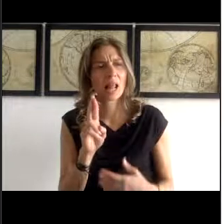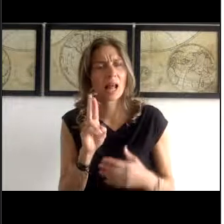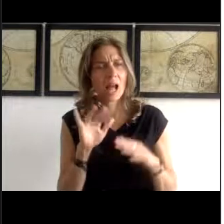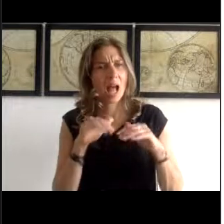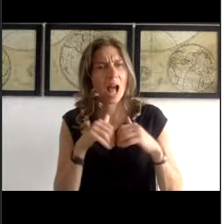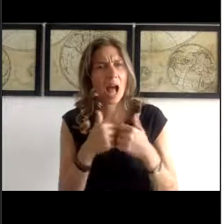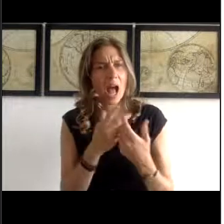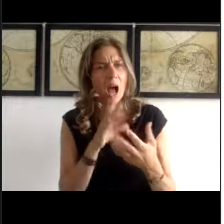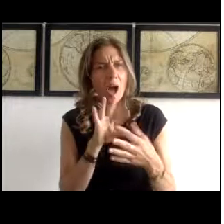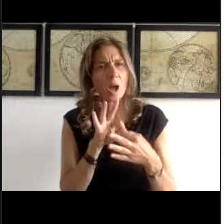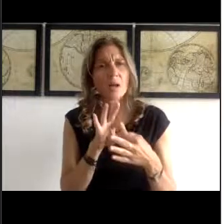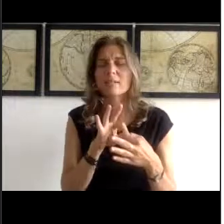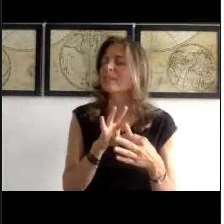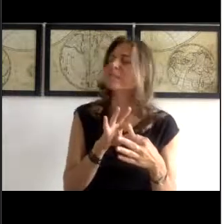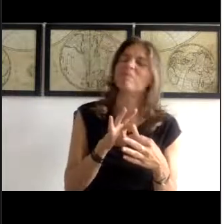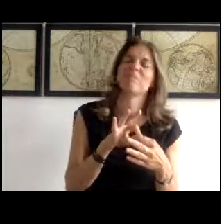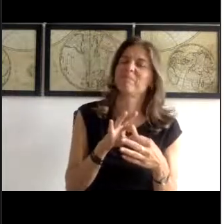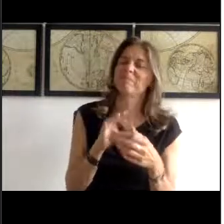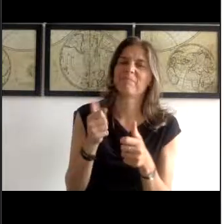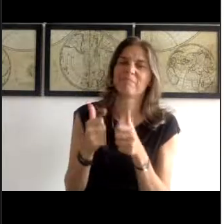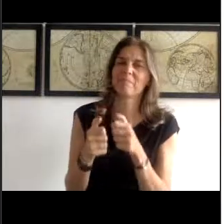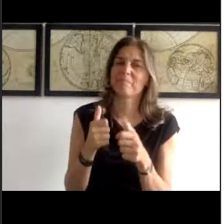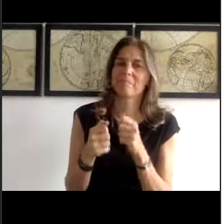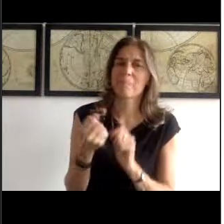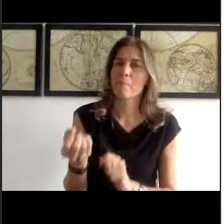However, I'll say that I had to overcome many difficulties